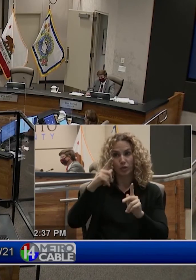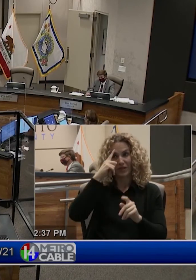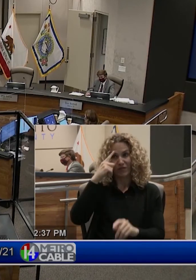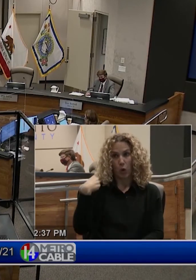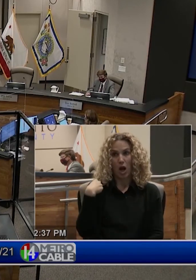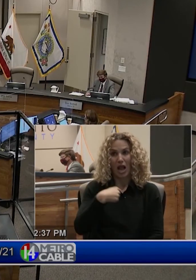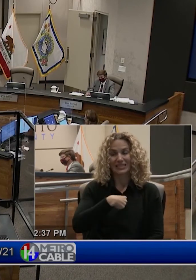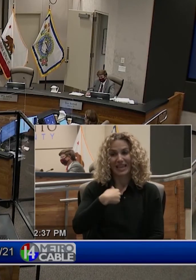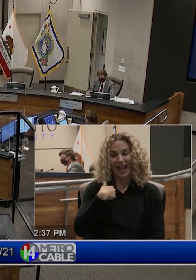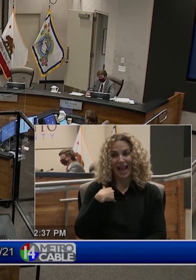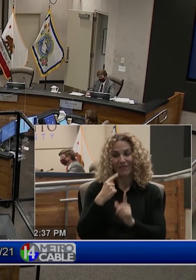THANK YOU. IS THERE GOING TO BE AN